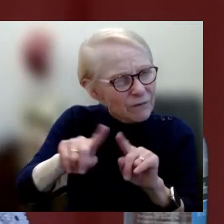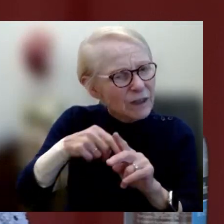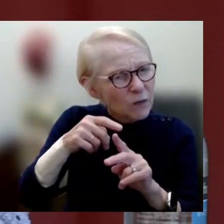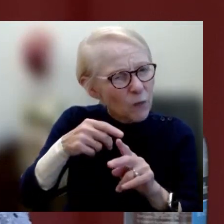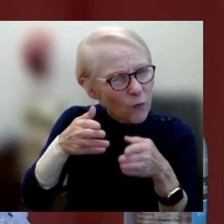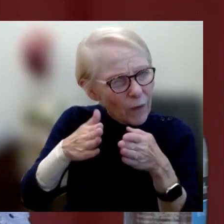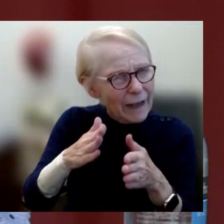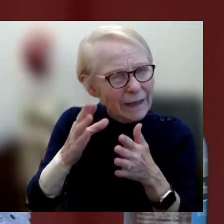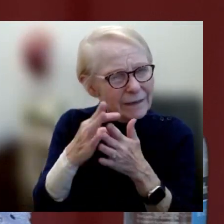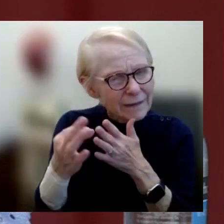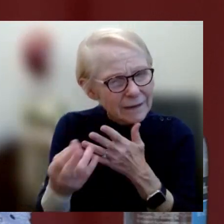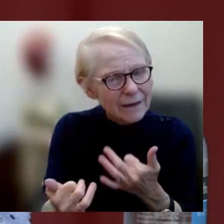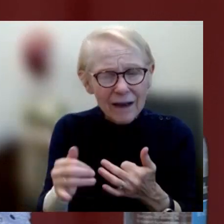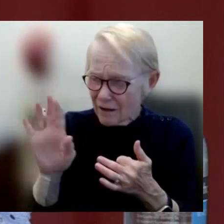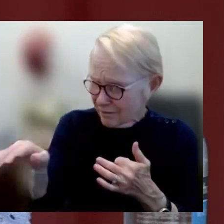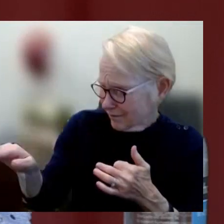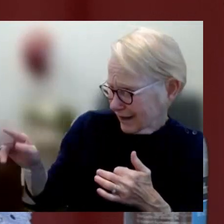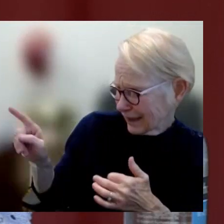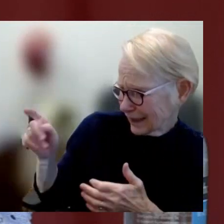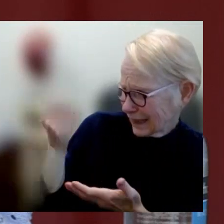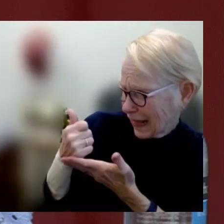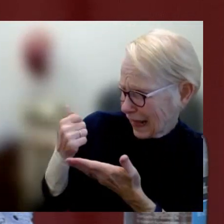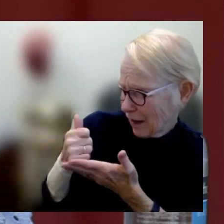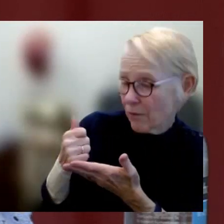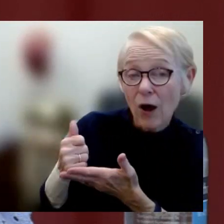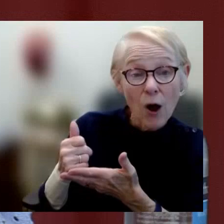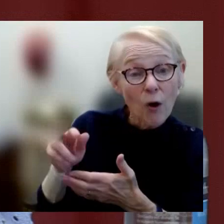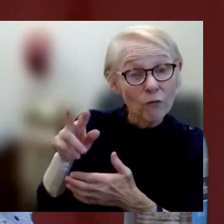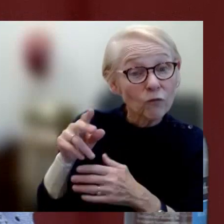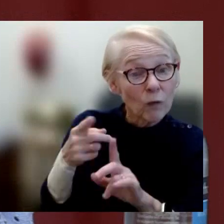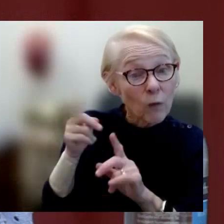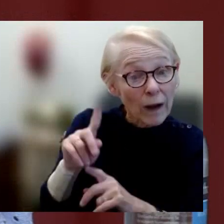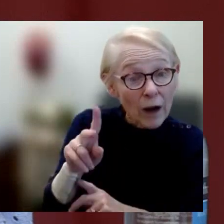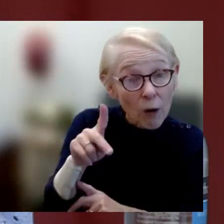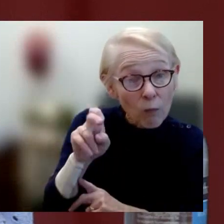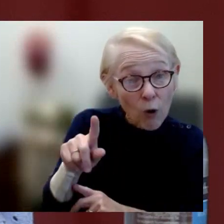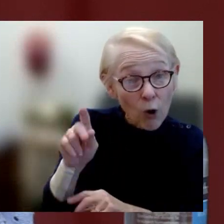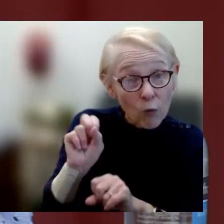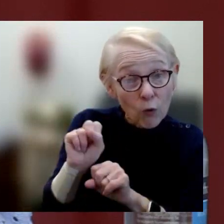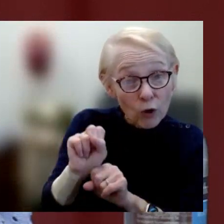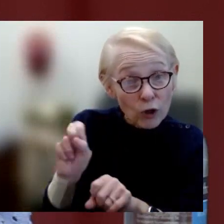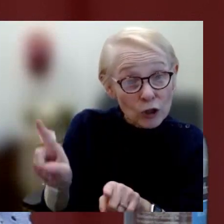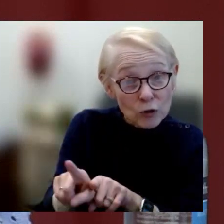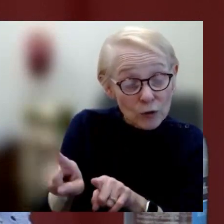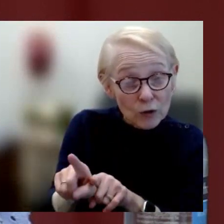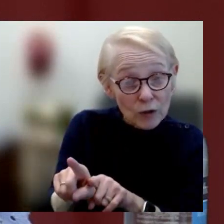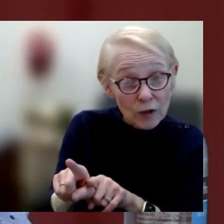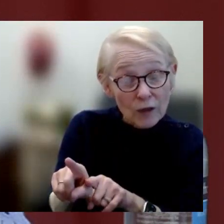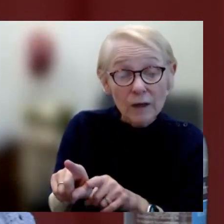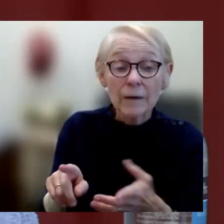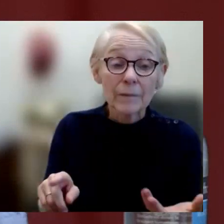always ask for help from a poll worker the other features that they have they have contrast so it